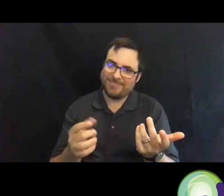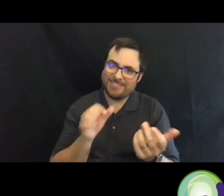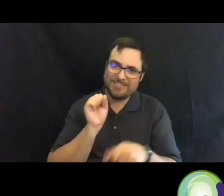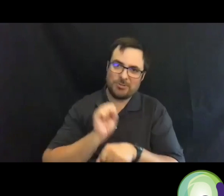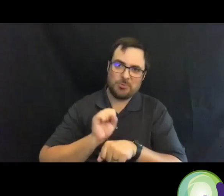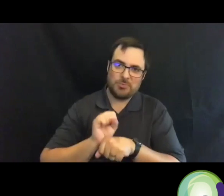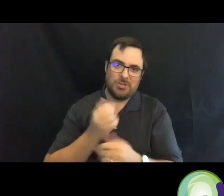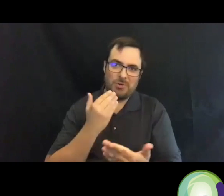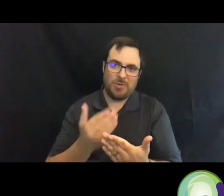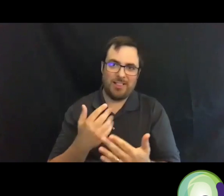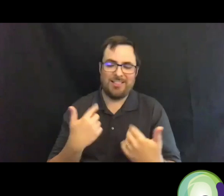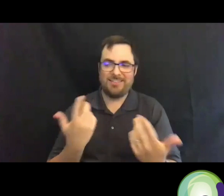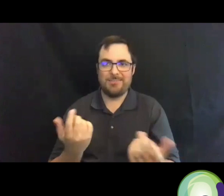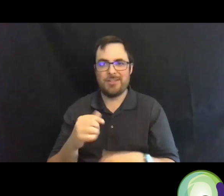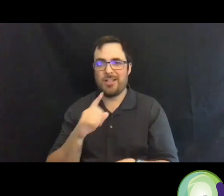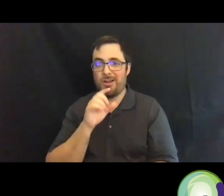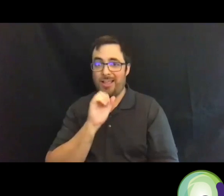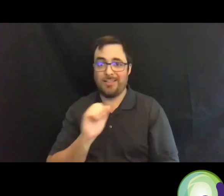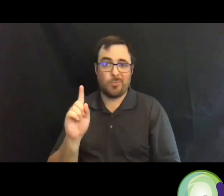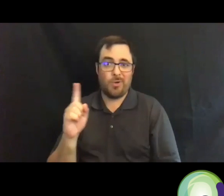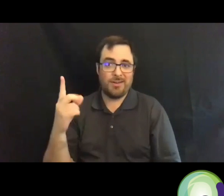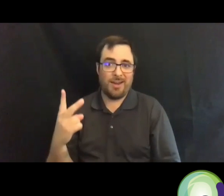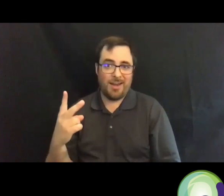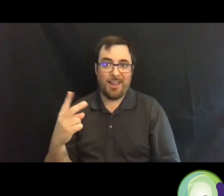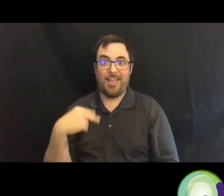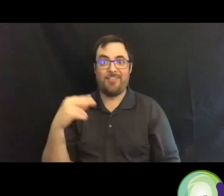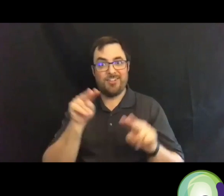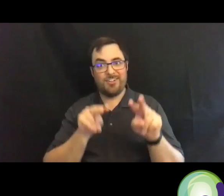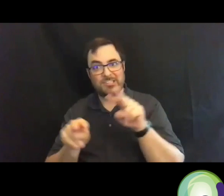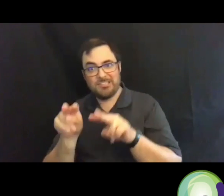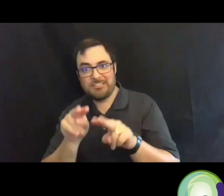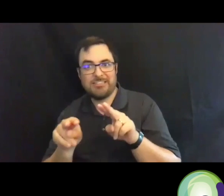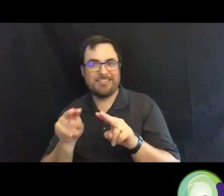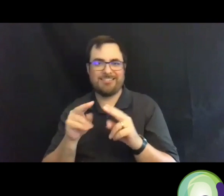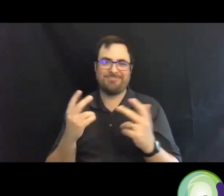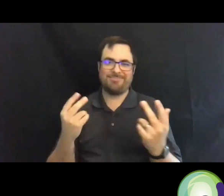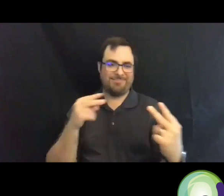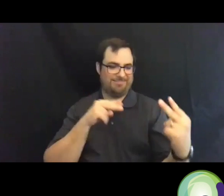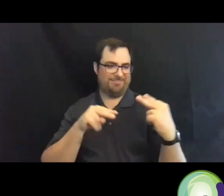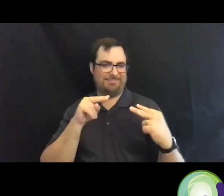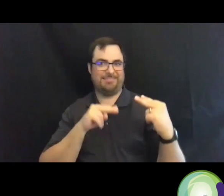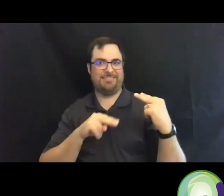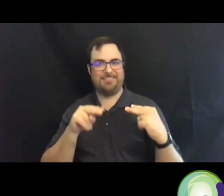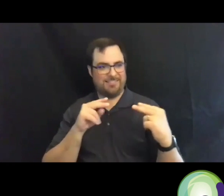they're one and a half and looking at me and being enthralled and trying to touch it...